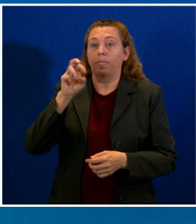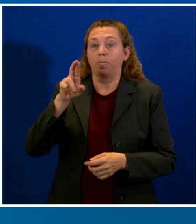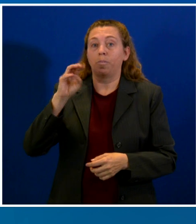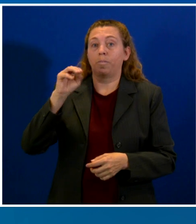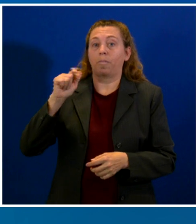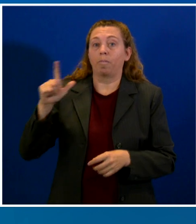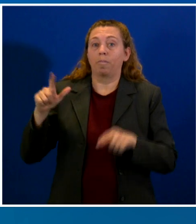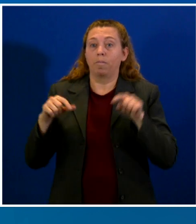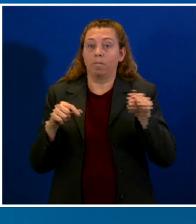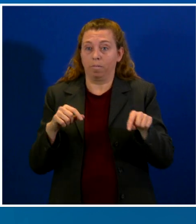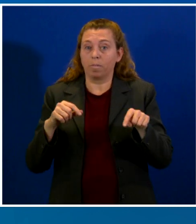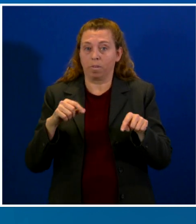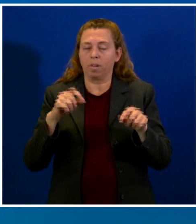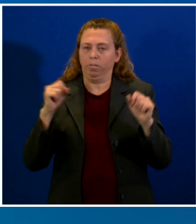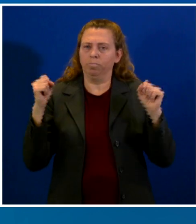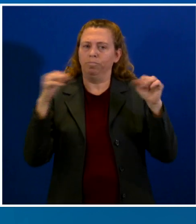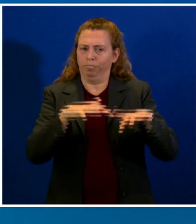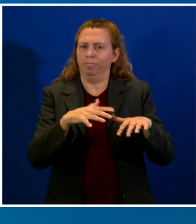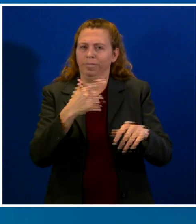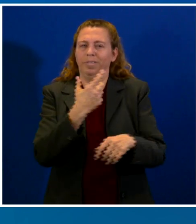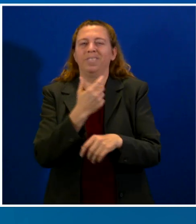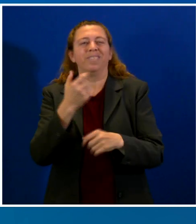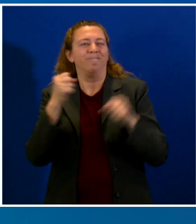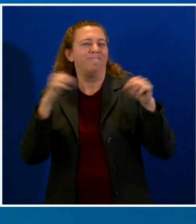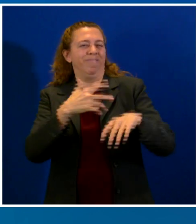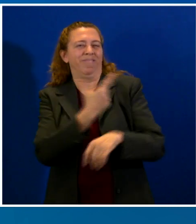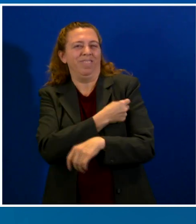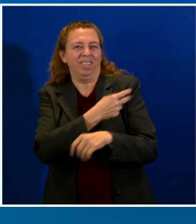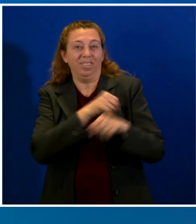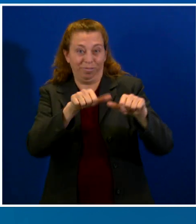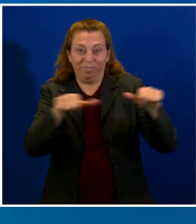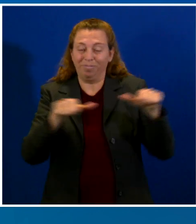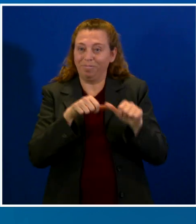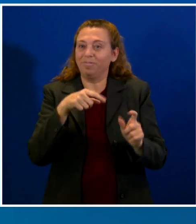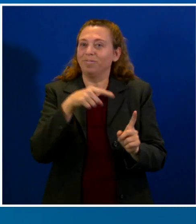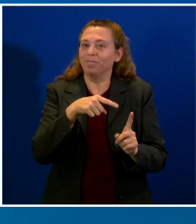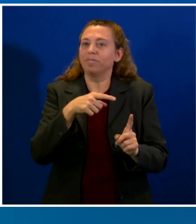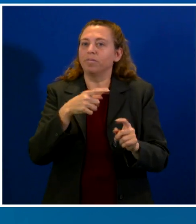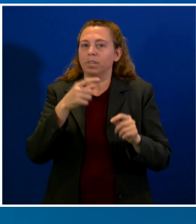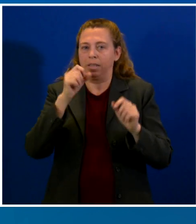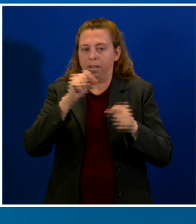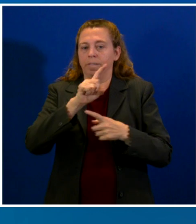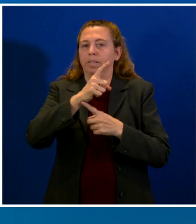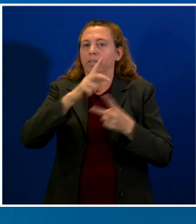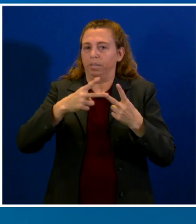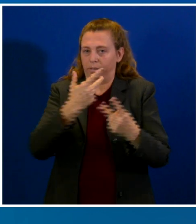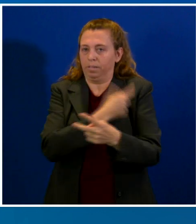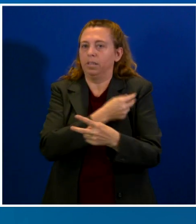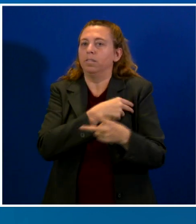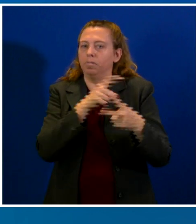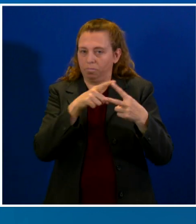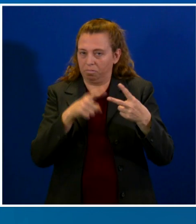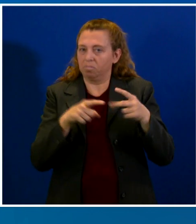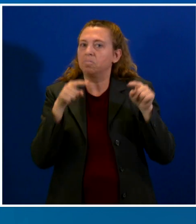Vancouver, continues to provide first and second dose vaccinations by appointment only.